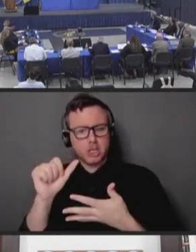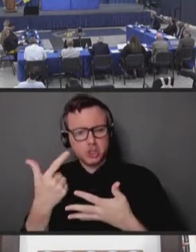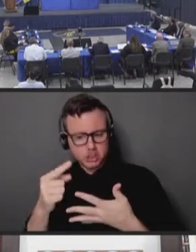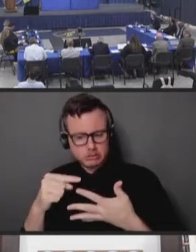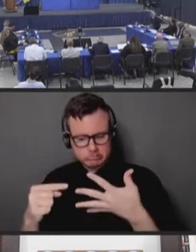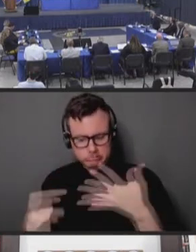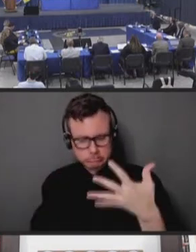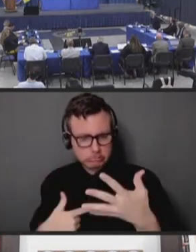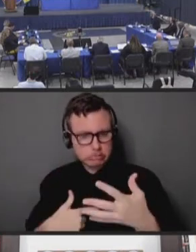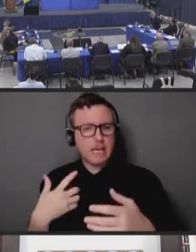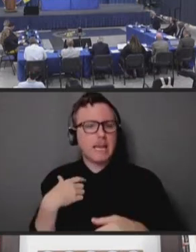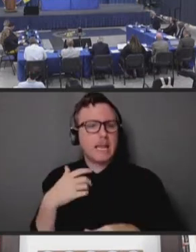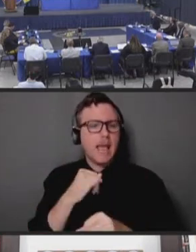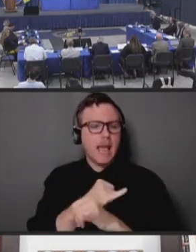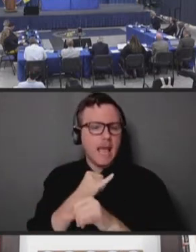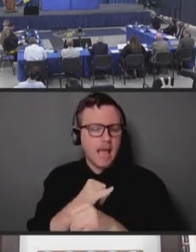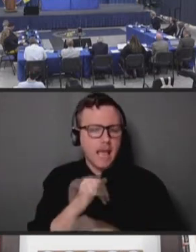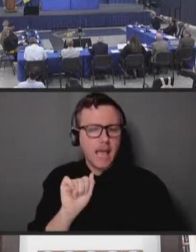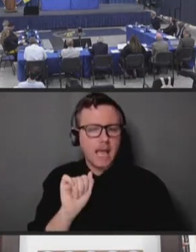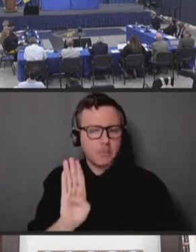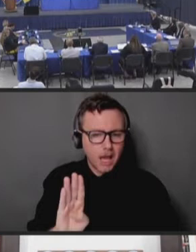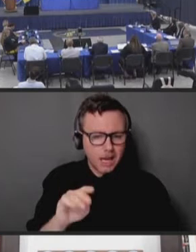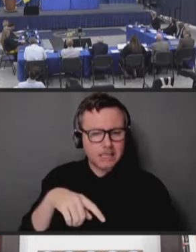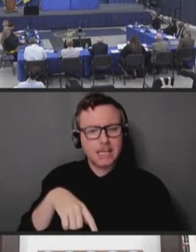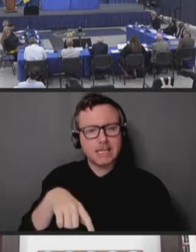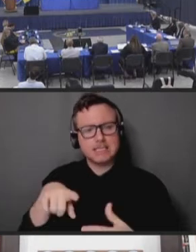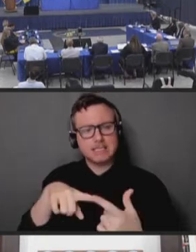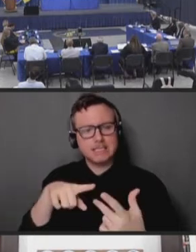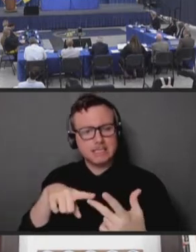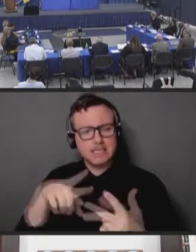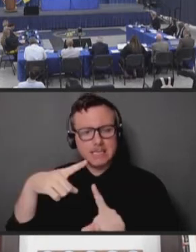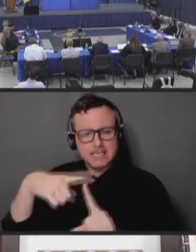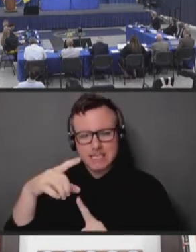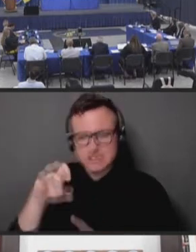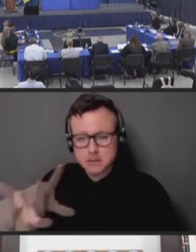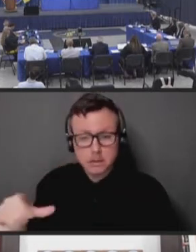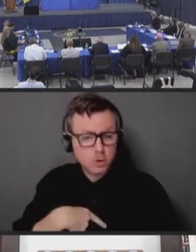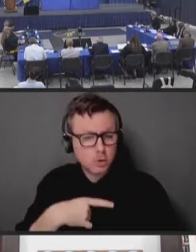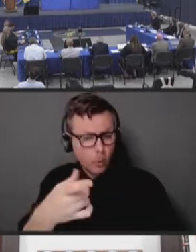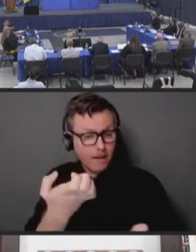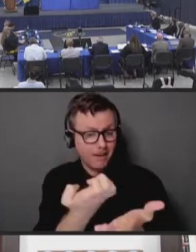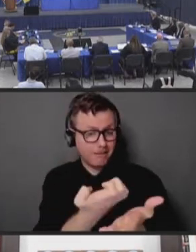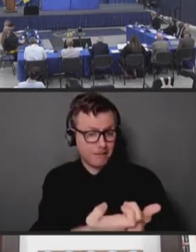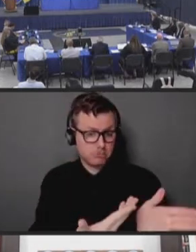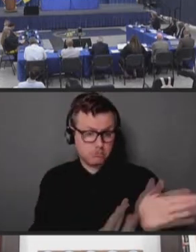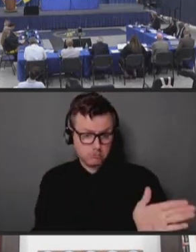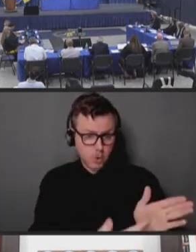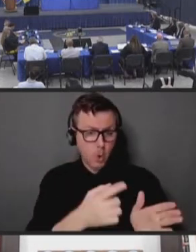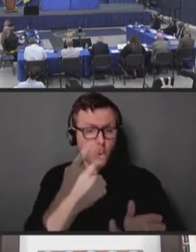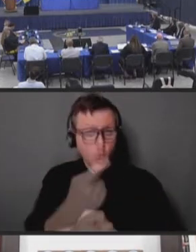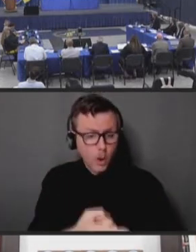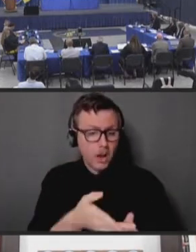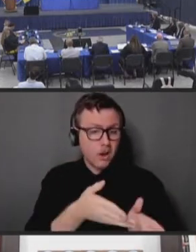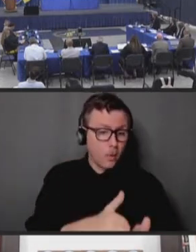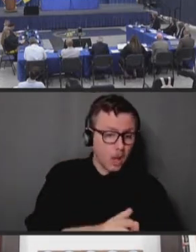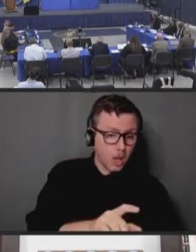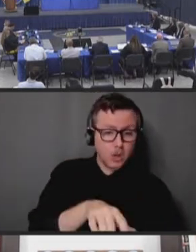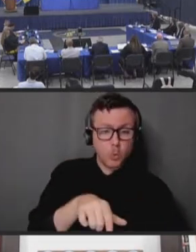But in the preclinical studies, do you have any evidence of one mechanism or another or combination?